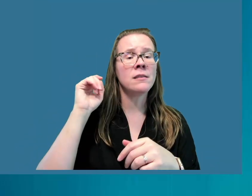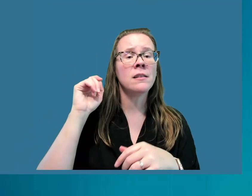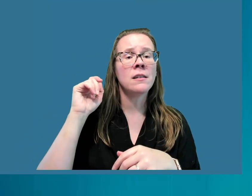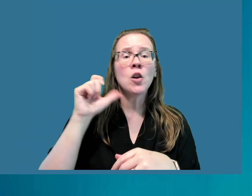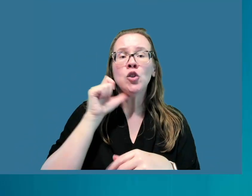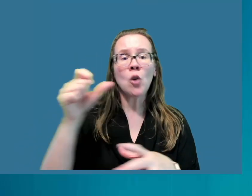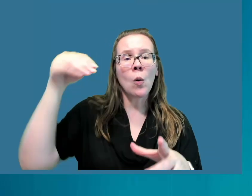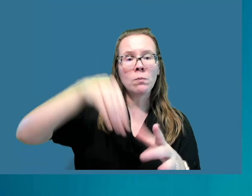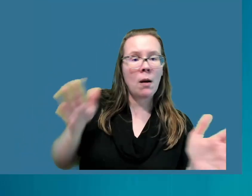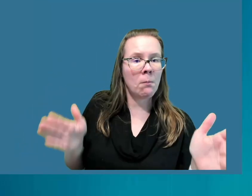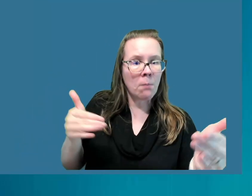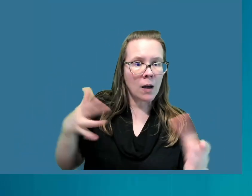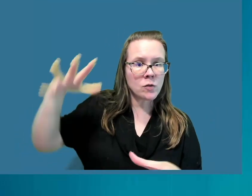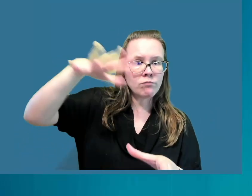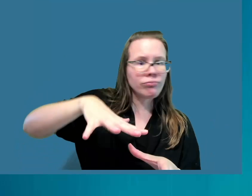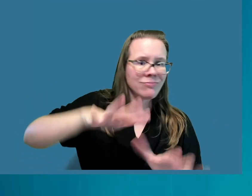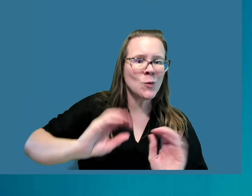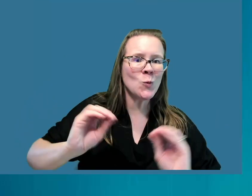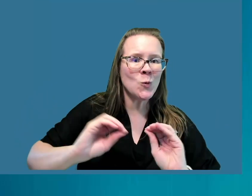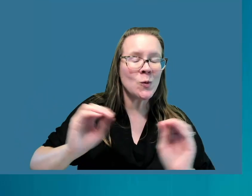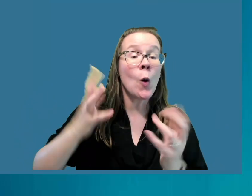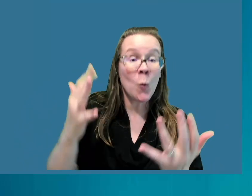and then the stacked cookies I don't put in a tupperware or anything like that. I